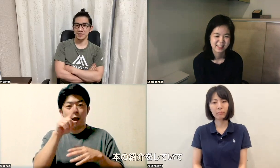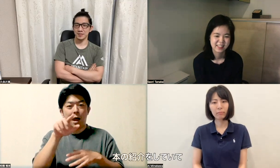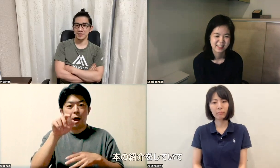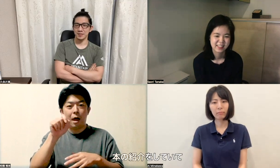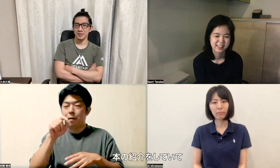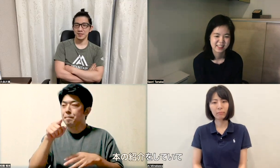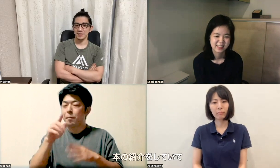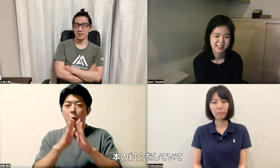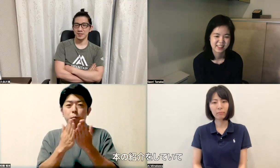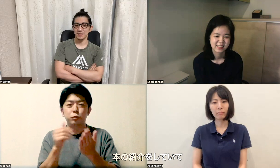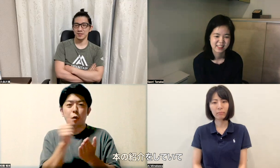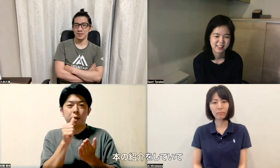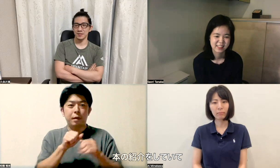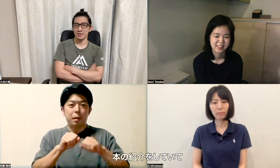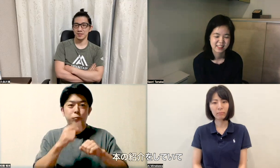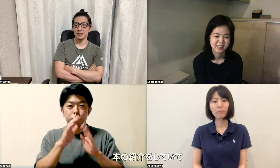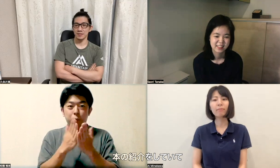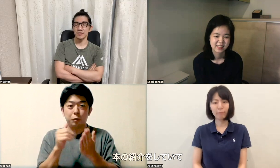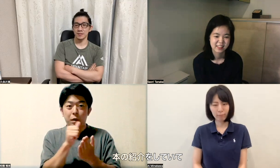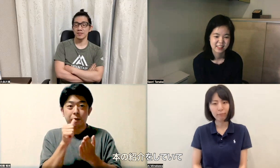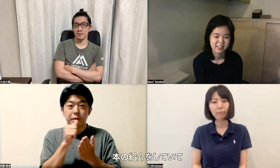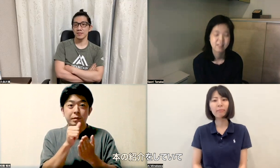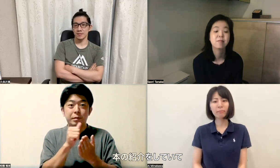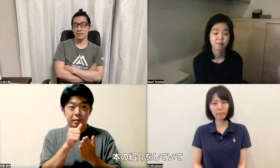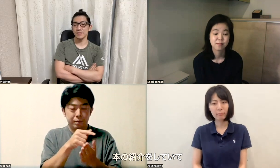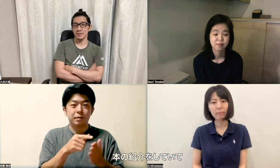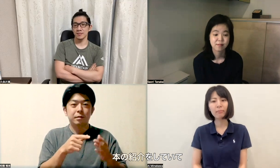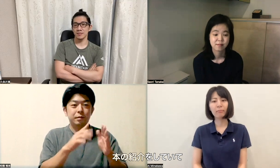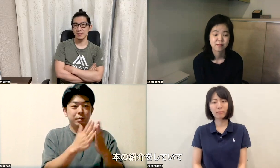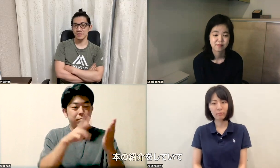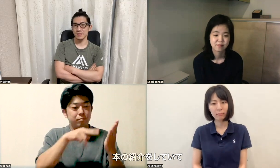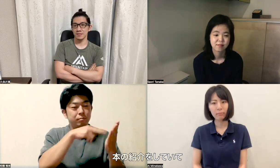to introduce Japanese books in JSL.